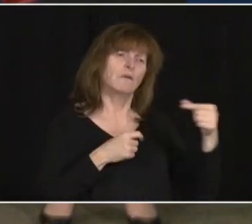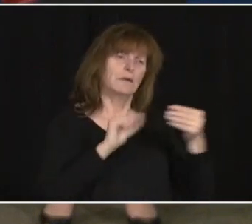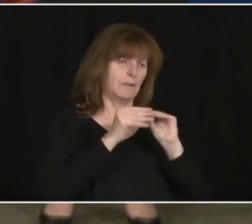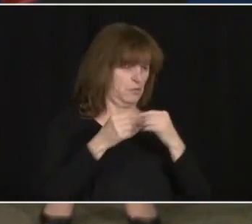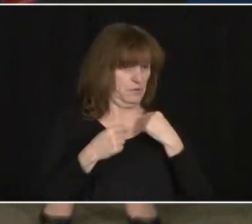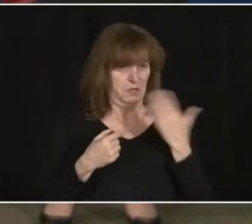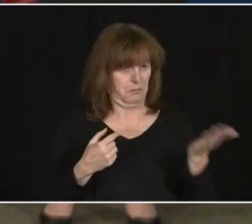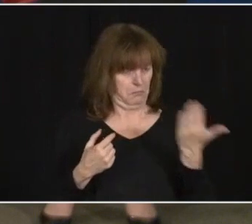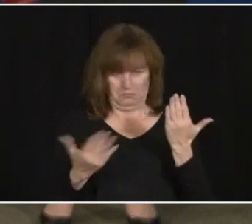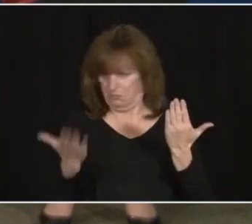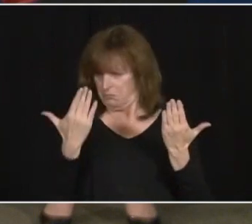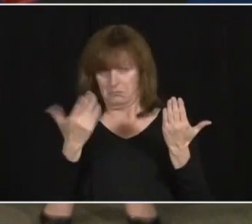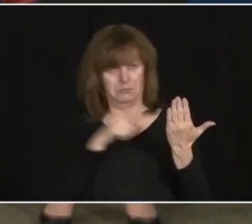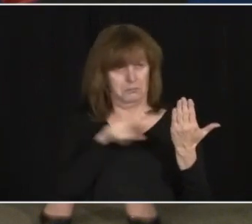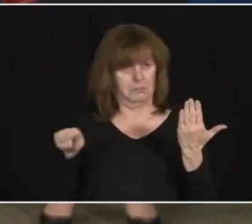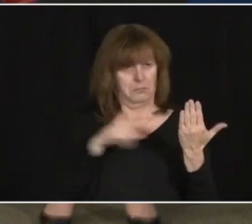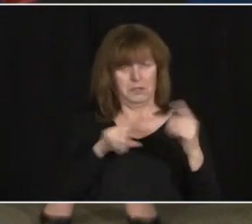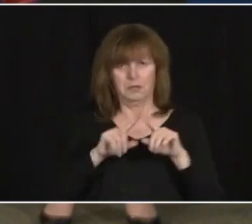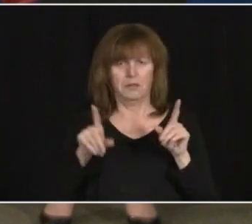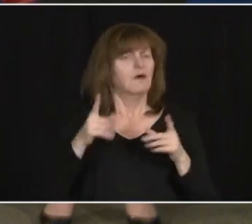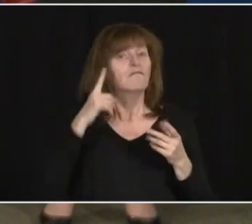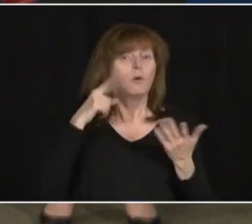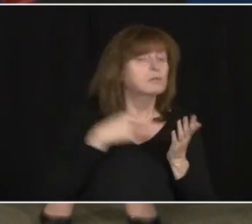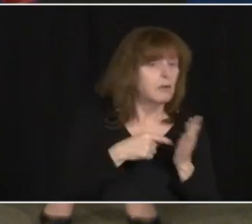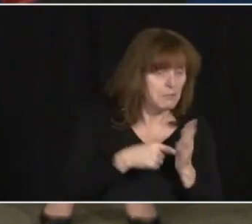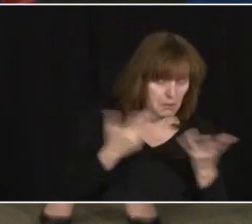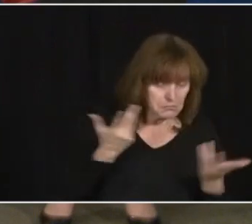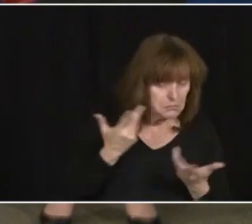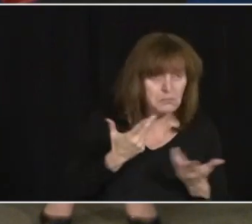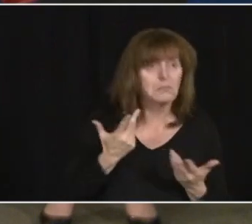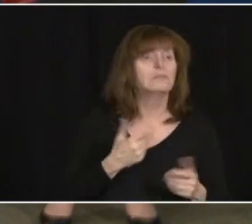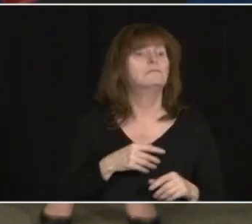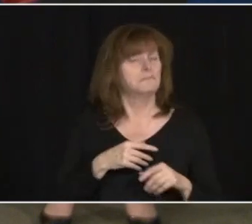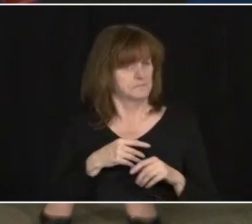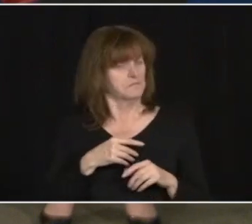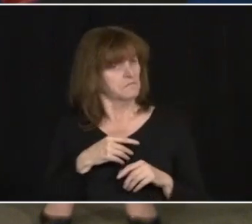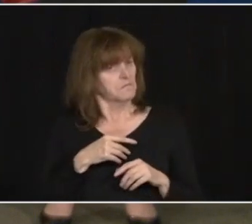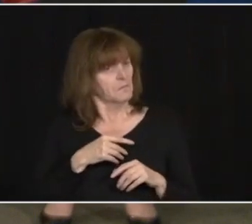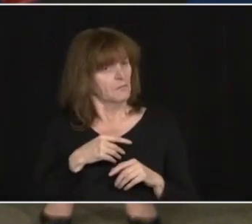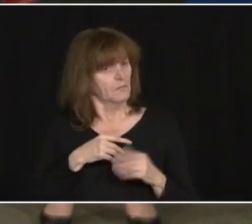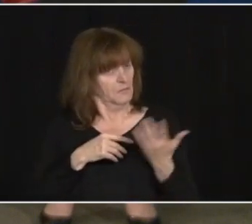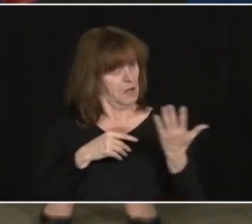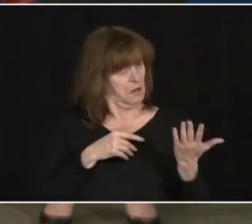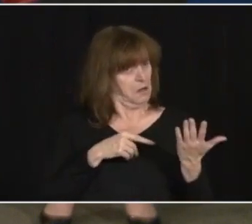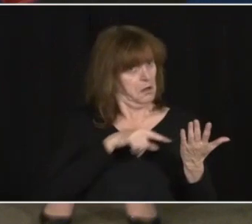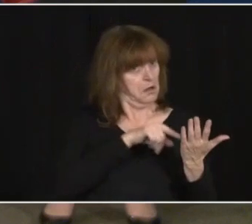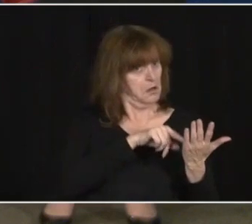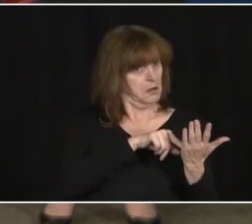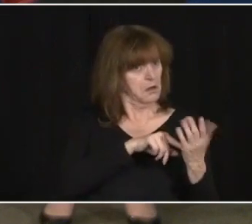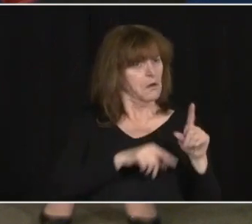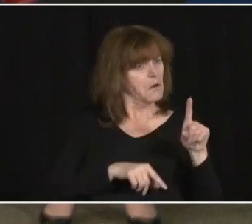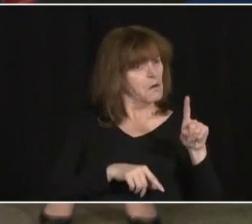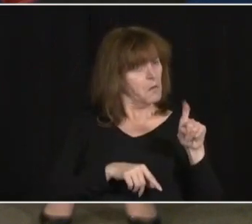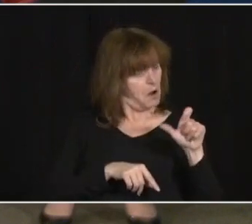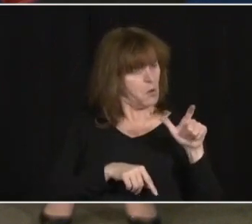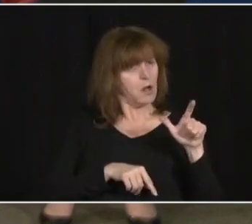that there are 127 homes in this province, long-term care homes that have an outbreak.